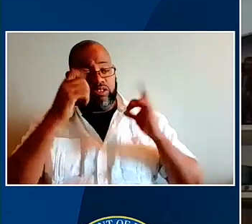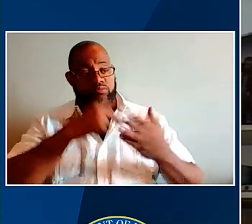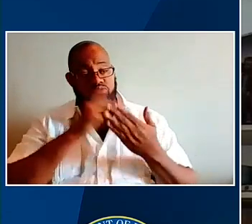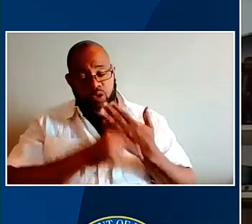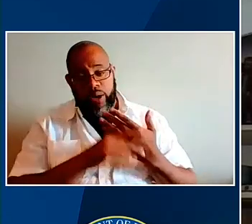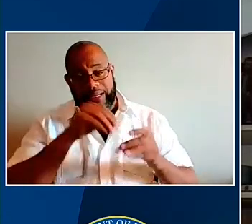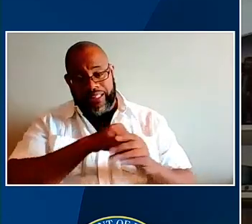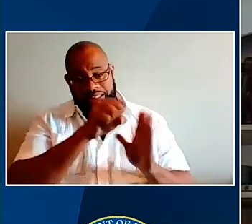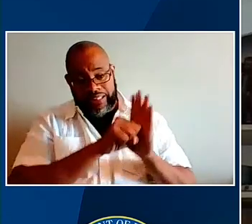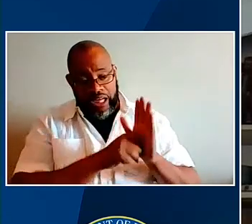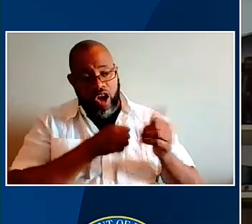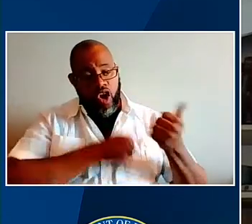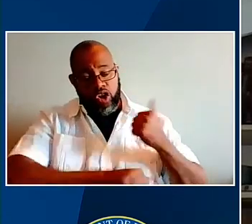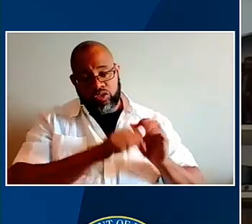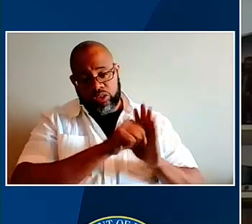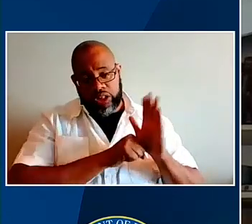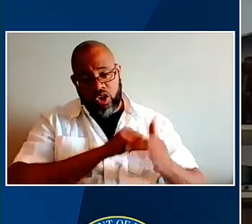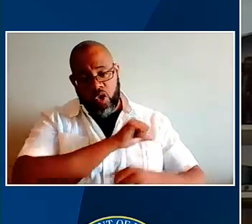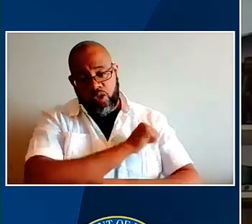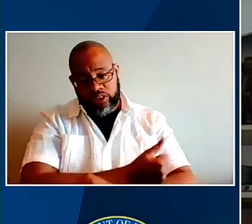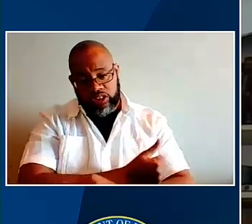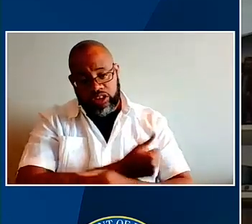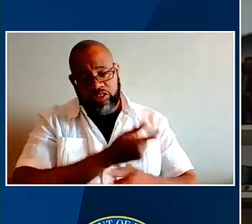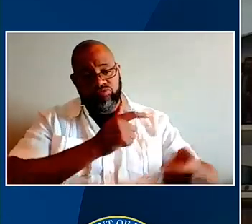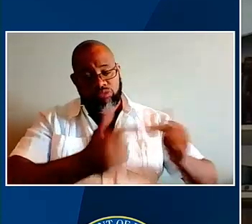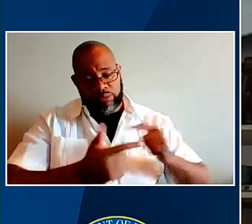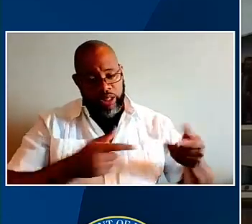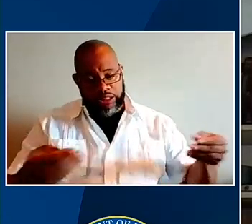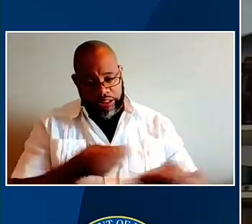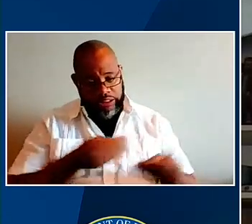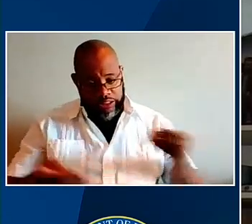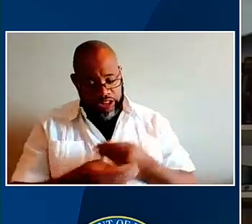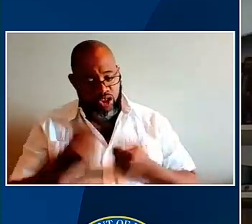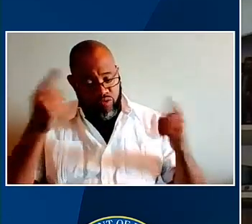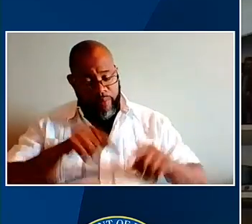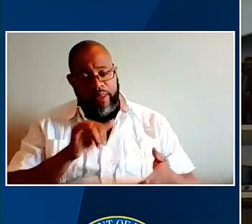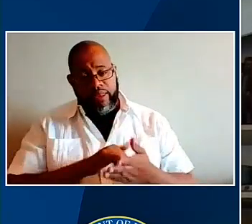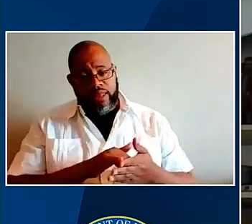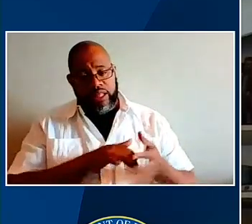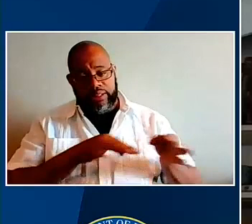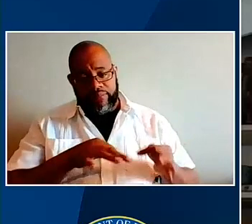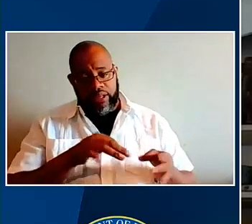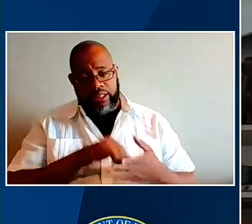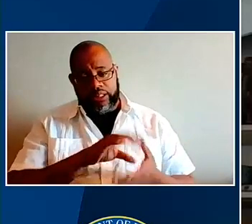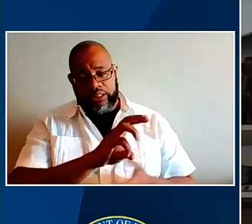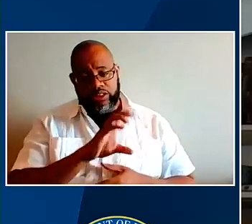under a state authorization reciprocity agreement as defined in 600.2. So they're separate.